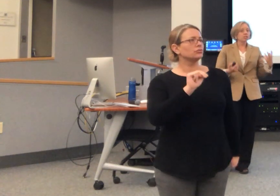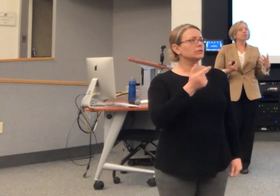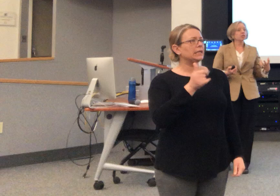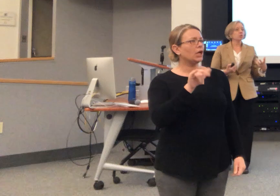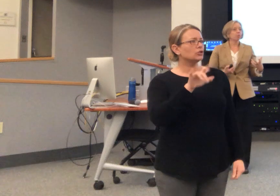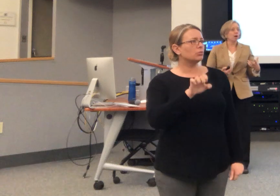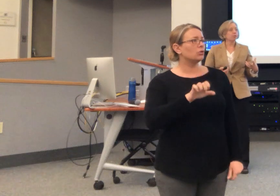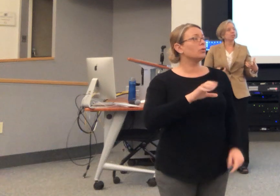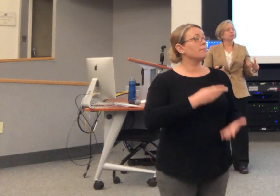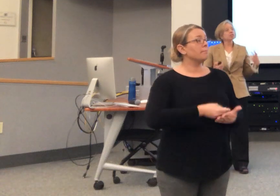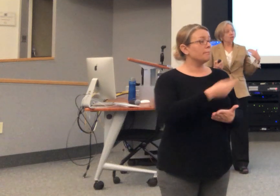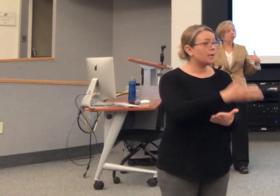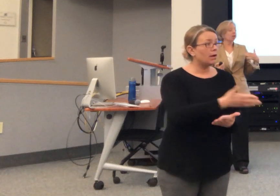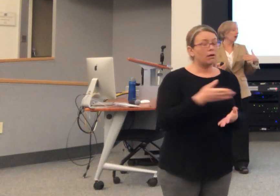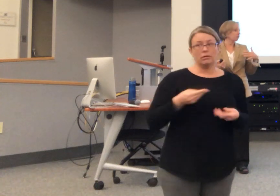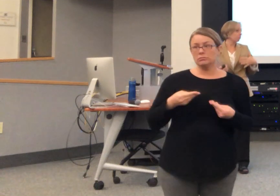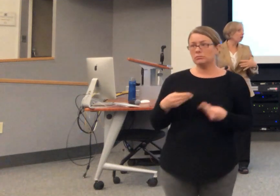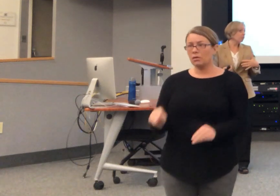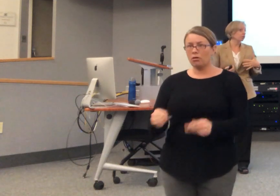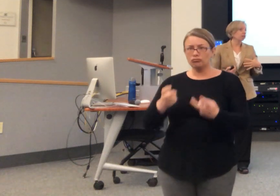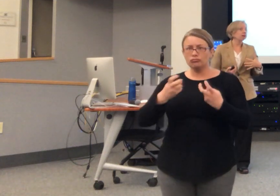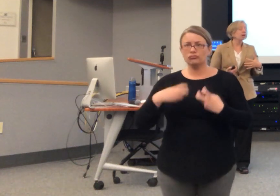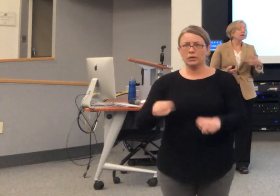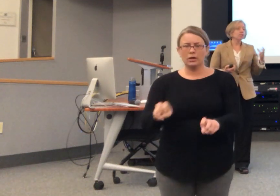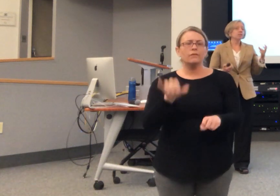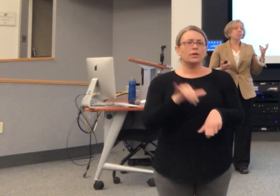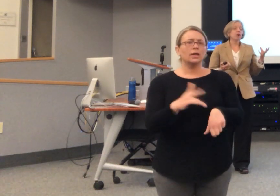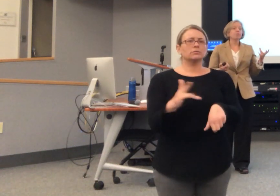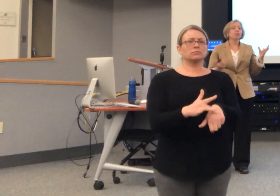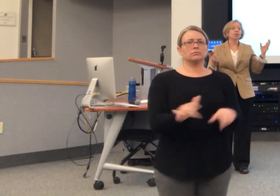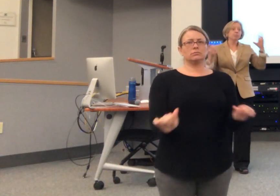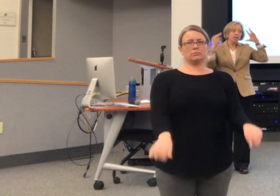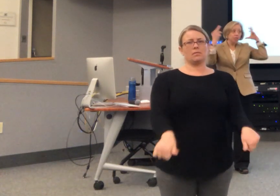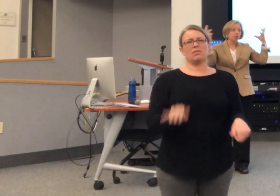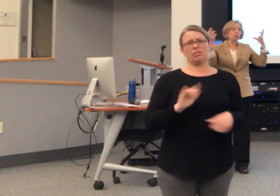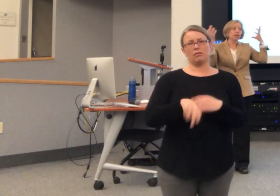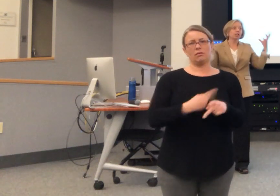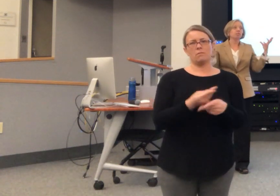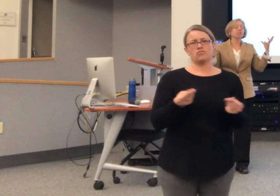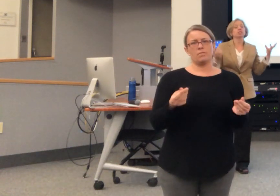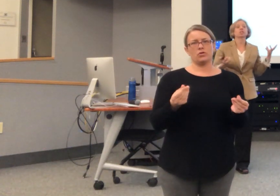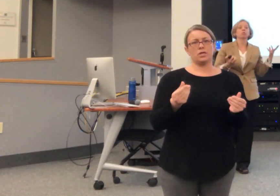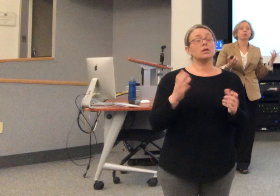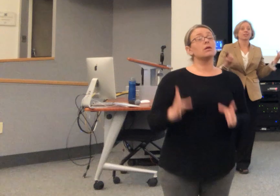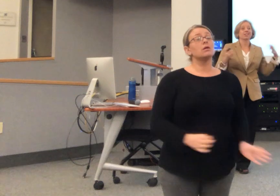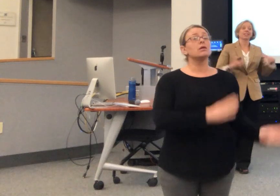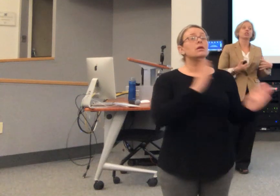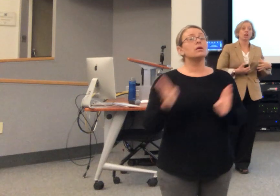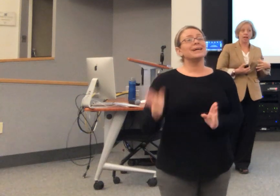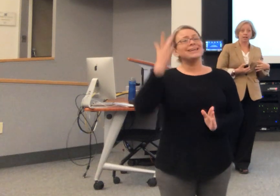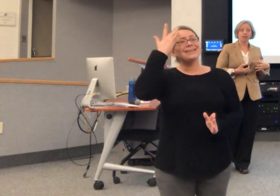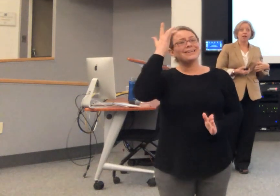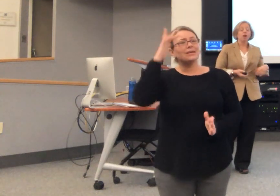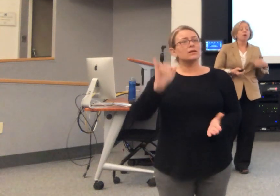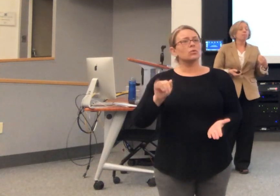So intellectual property is another kind of property. It's property that comes out of creative, intellectual process in your head.